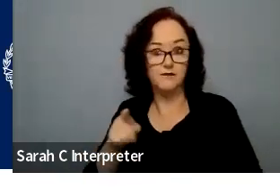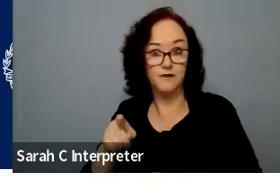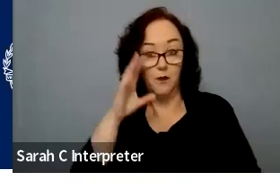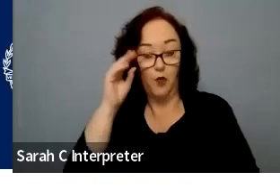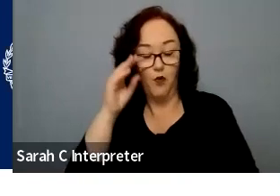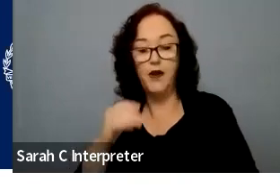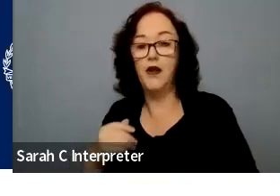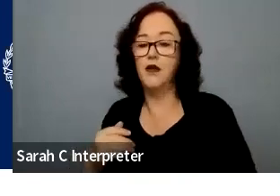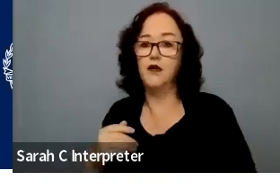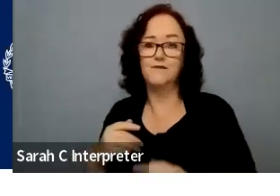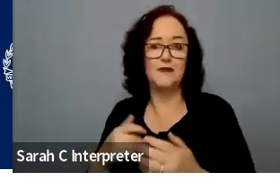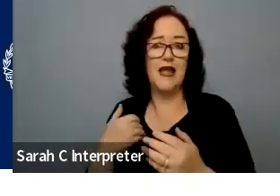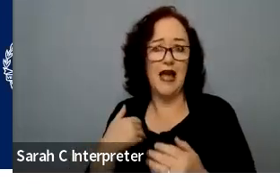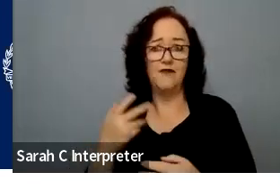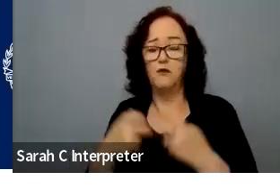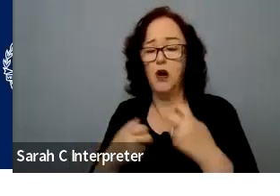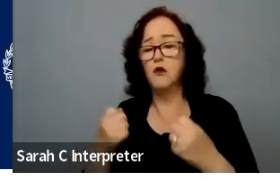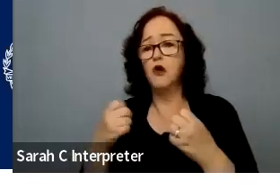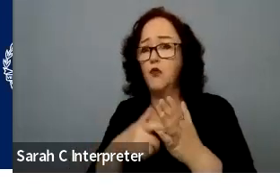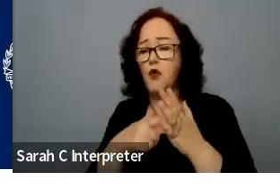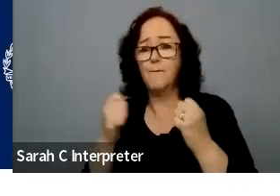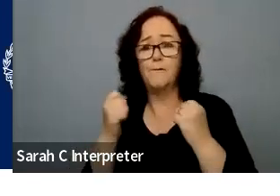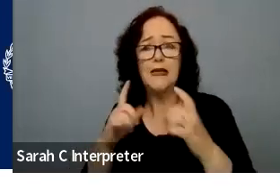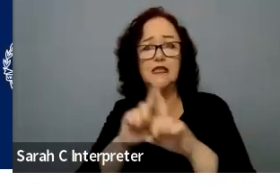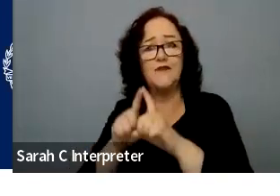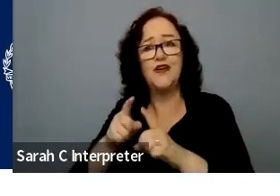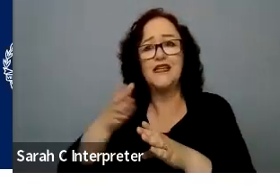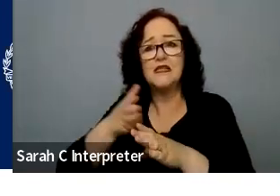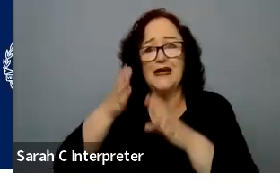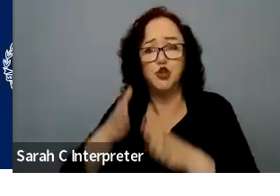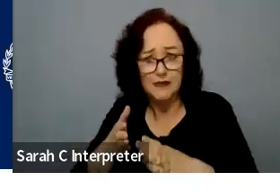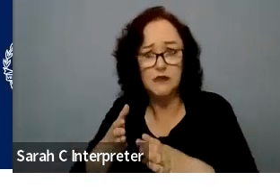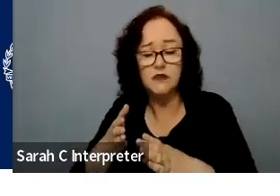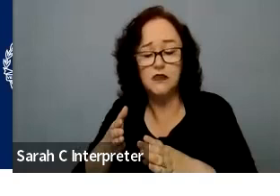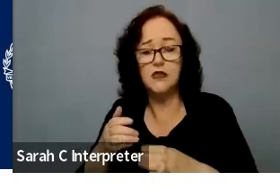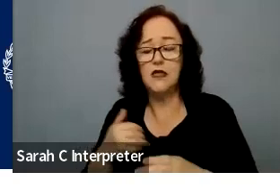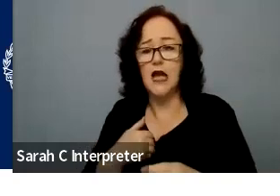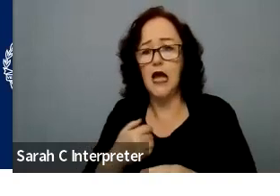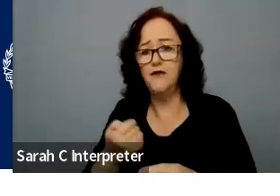lots of Developmental delays, he had moderate intellectual disability and profound hearing